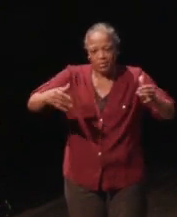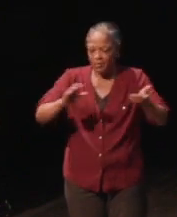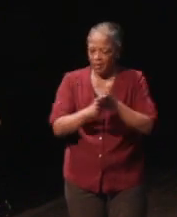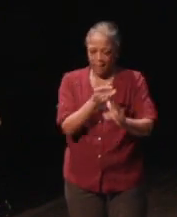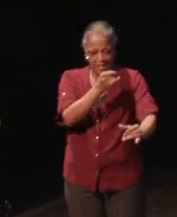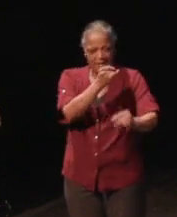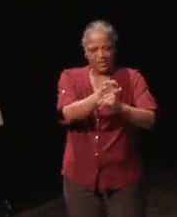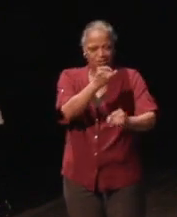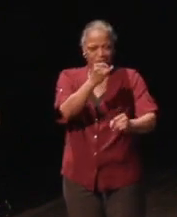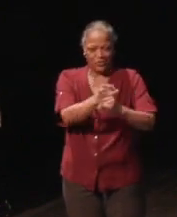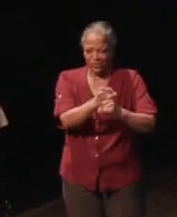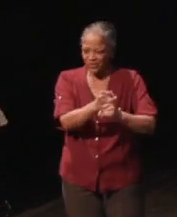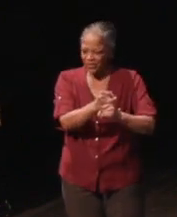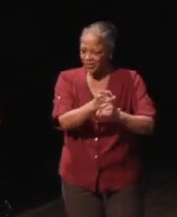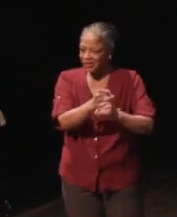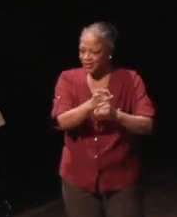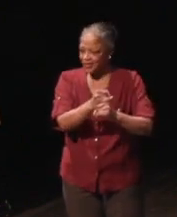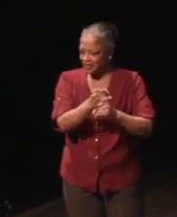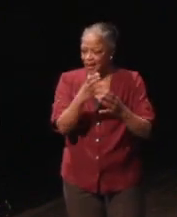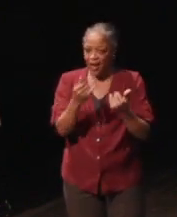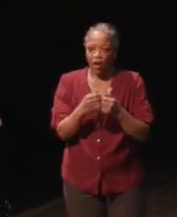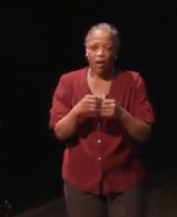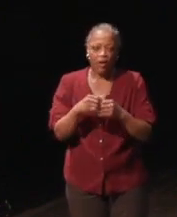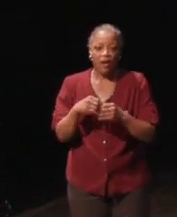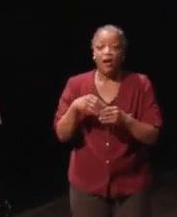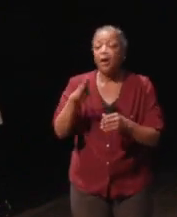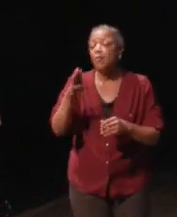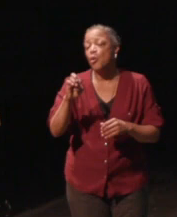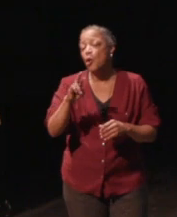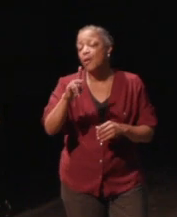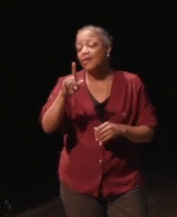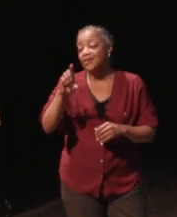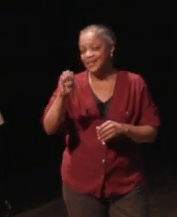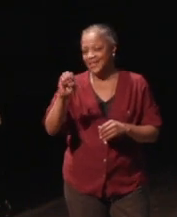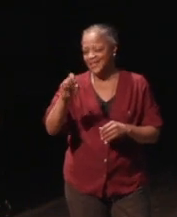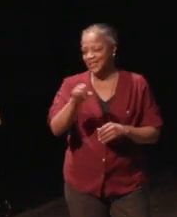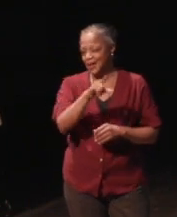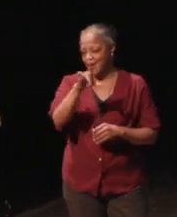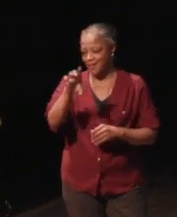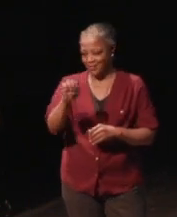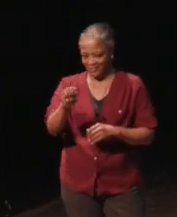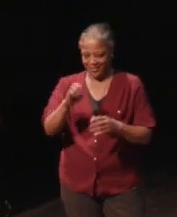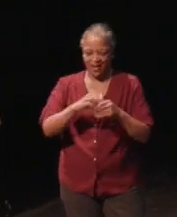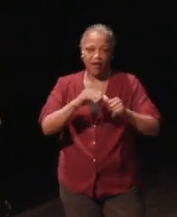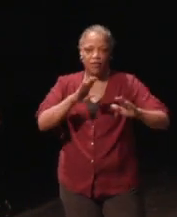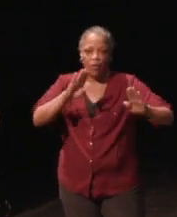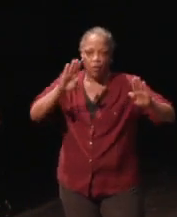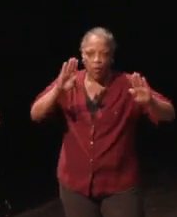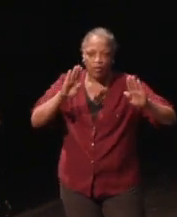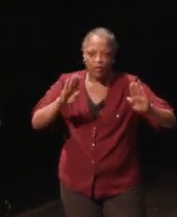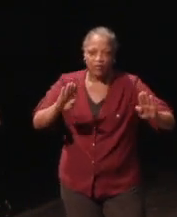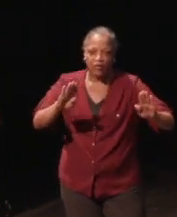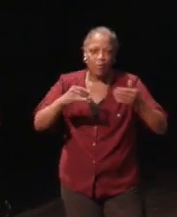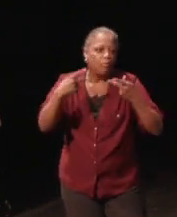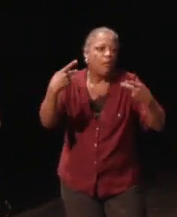and there was a big opening Berkeley style, where we had a wonderful party,